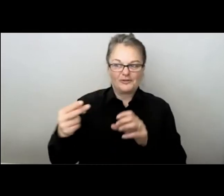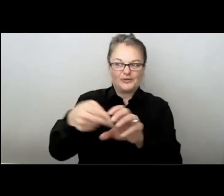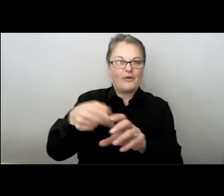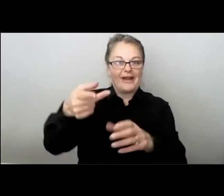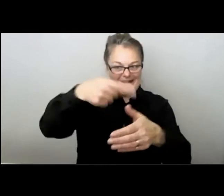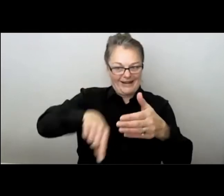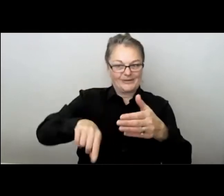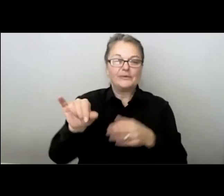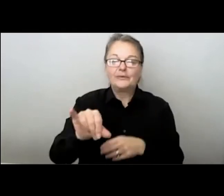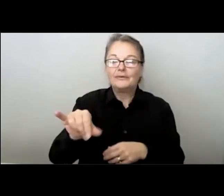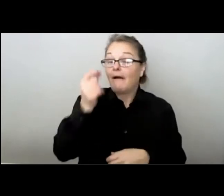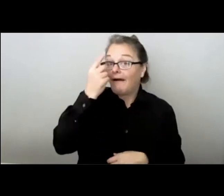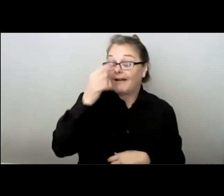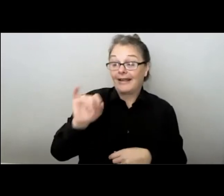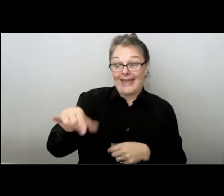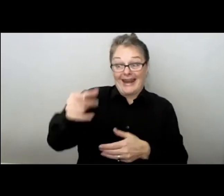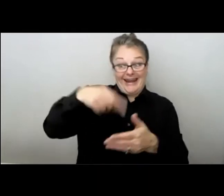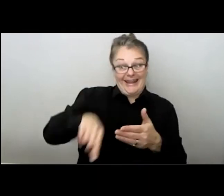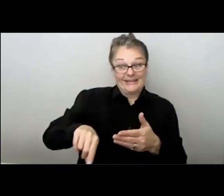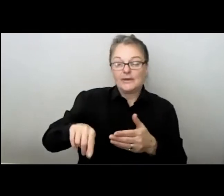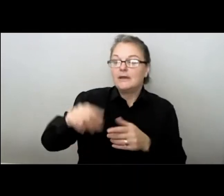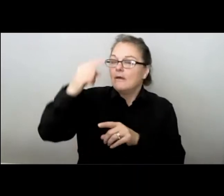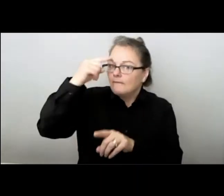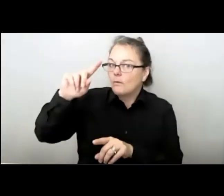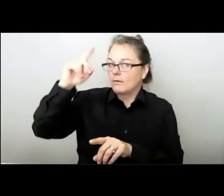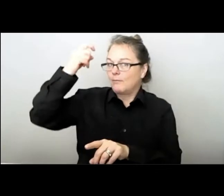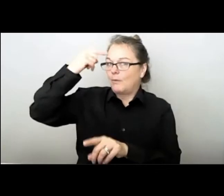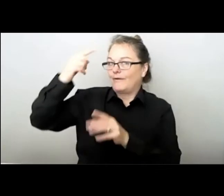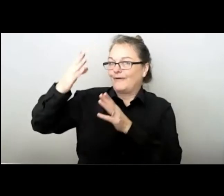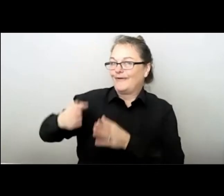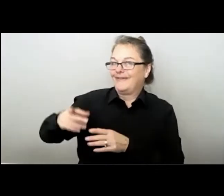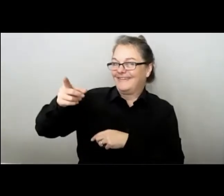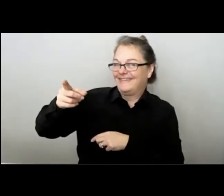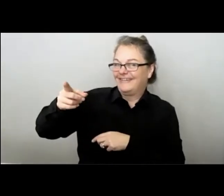NEXT WEEK, WHICH IS FOR EMPLOYERS AND SO WE JUST WANT TO REMIND EVERYONE,